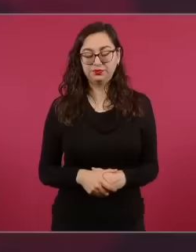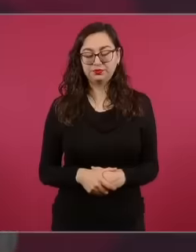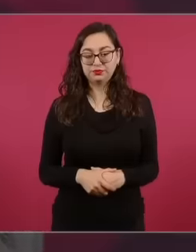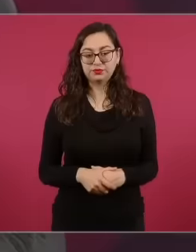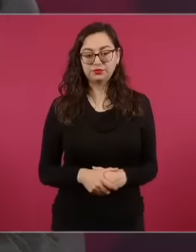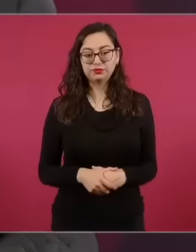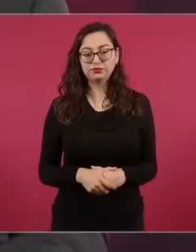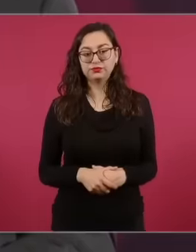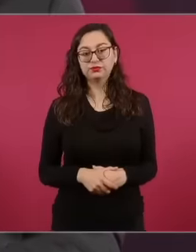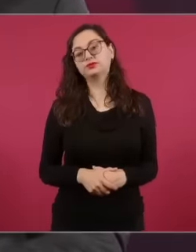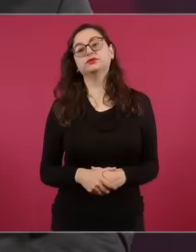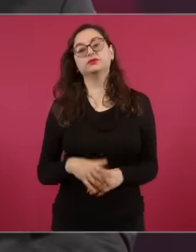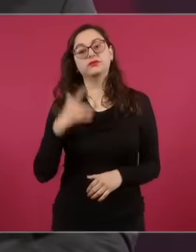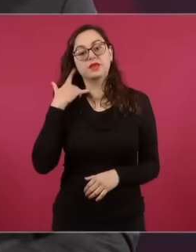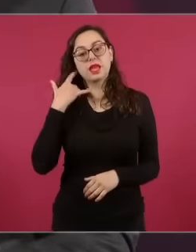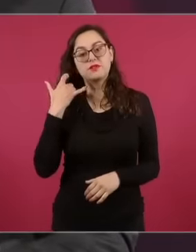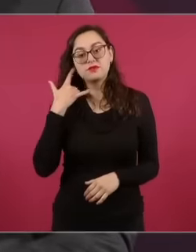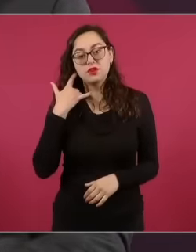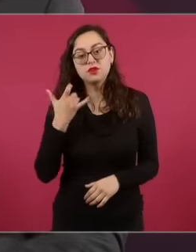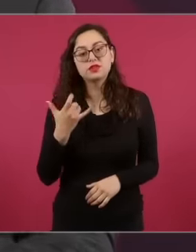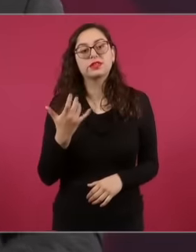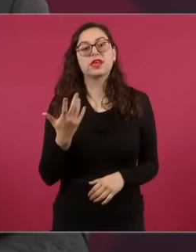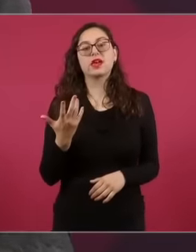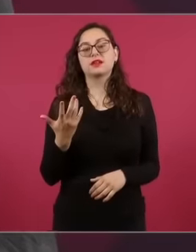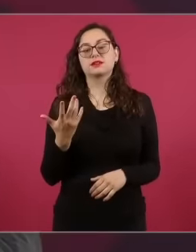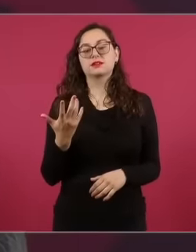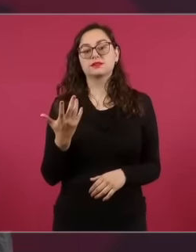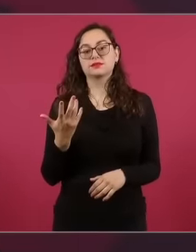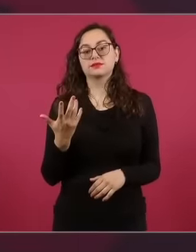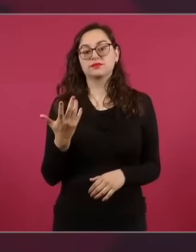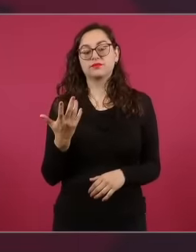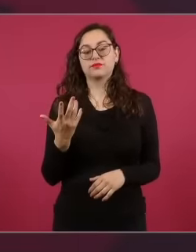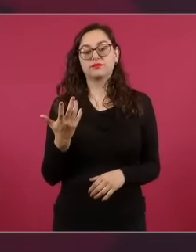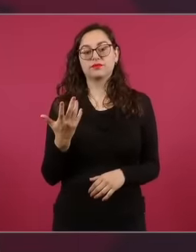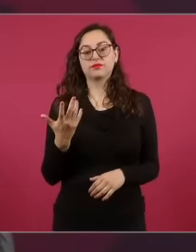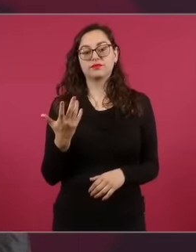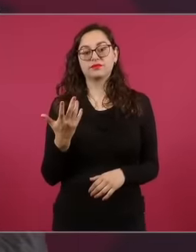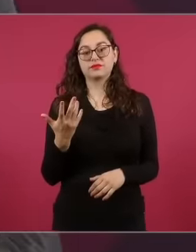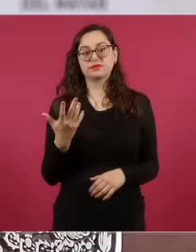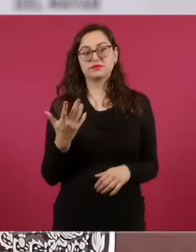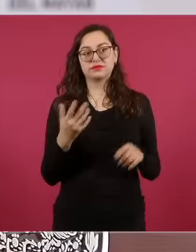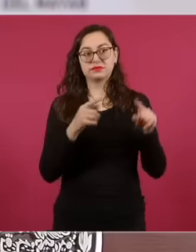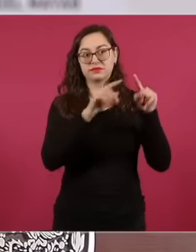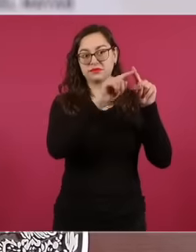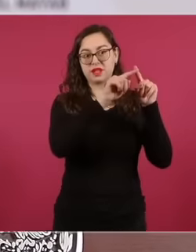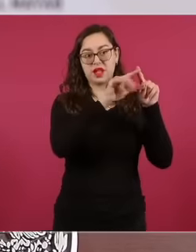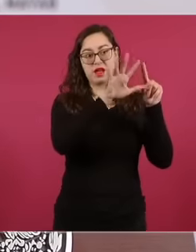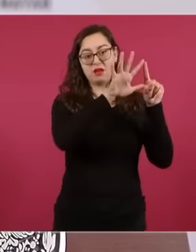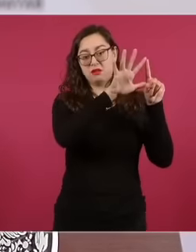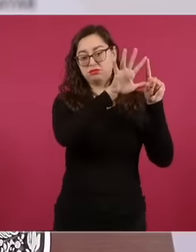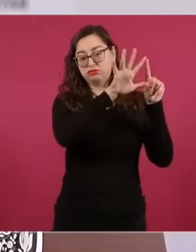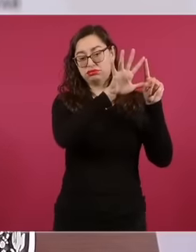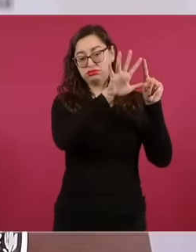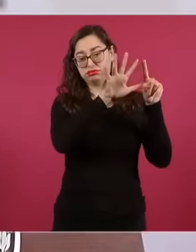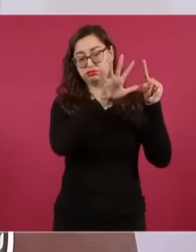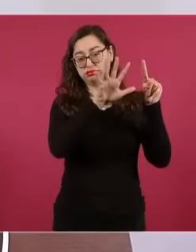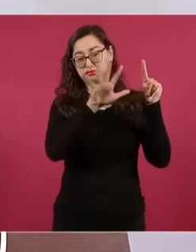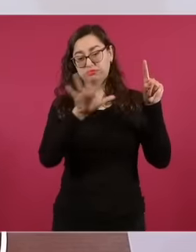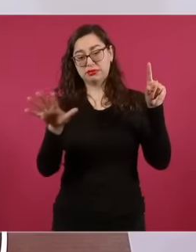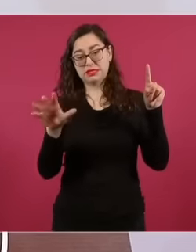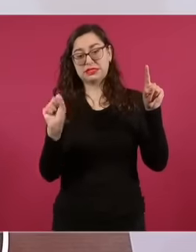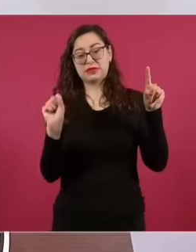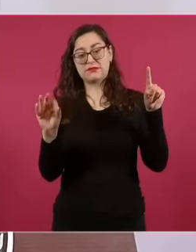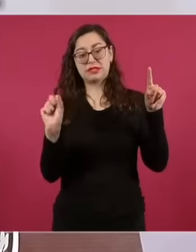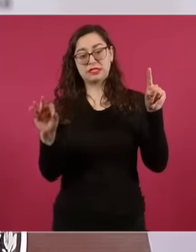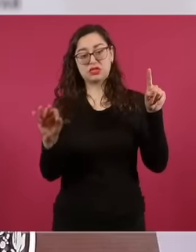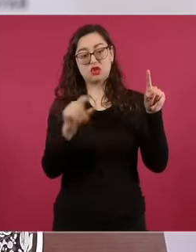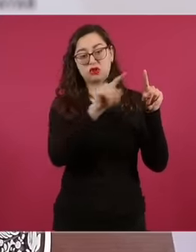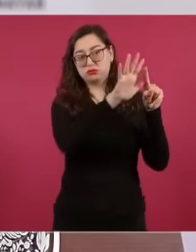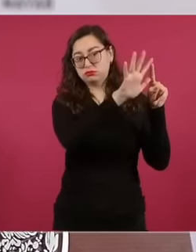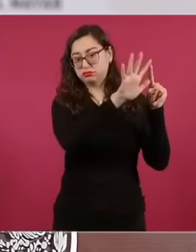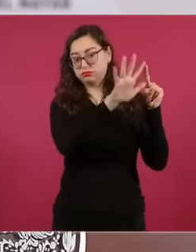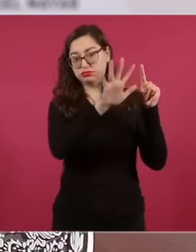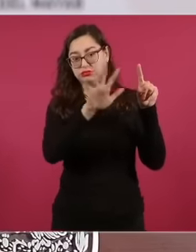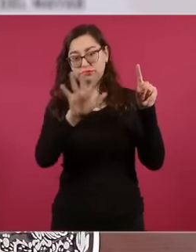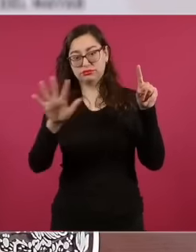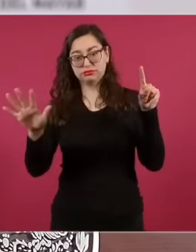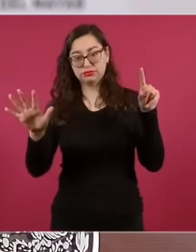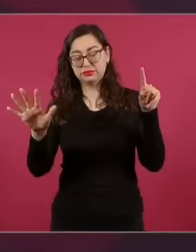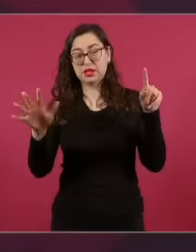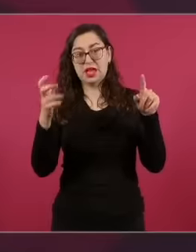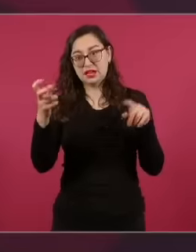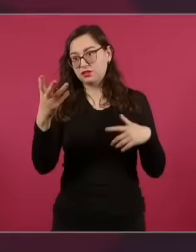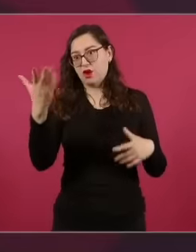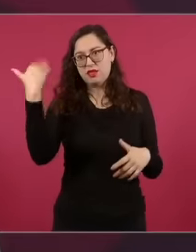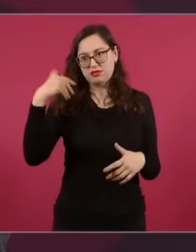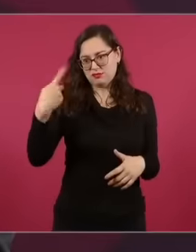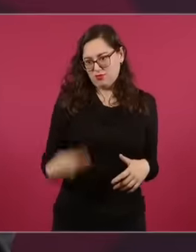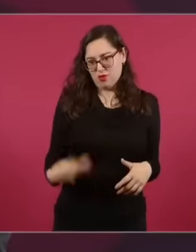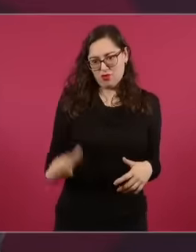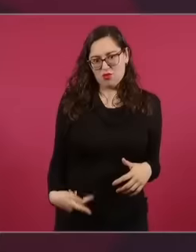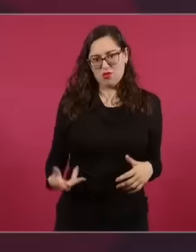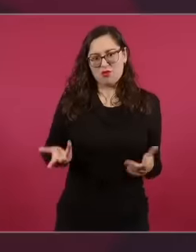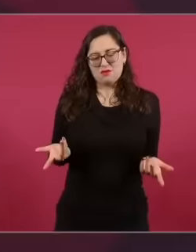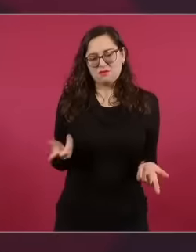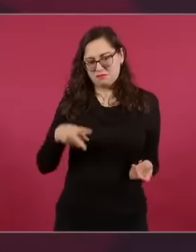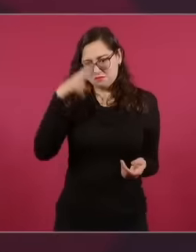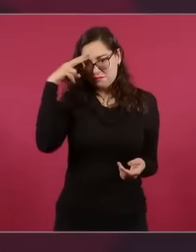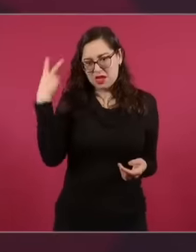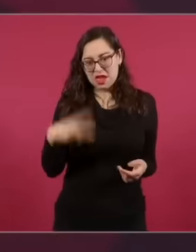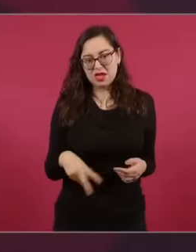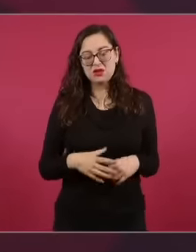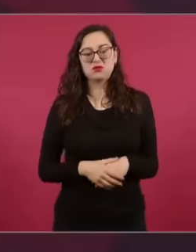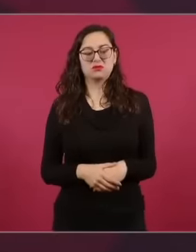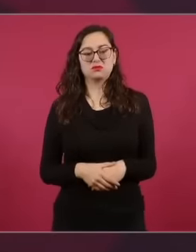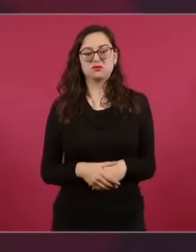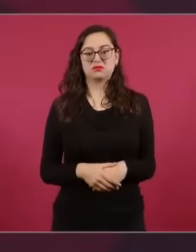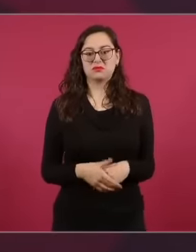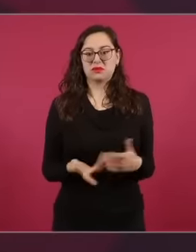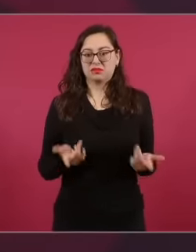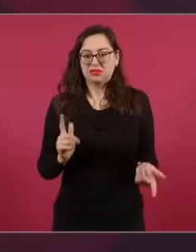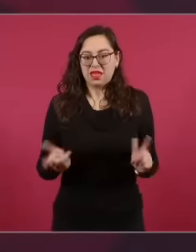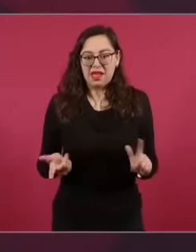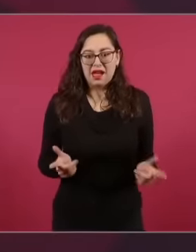California to San Francisco belonged to Sonora Texas belonged to